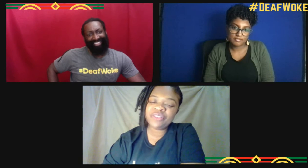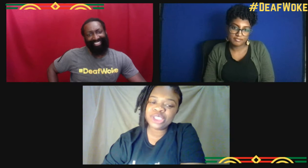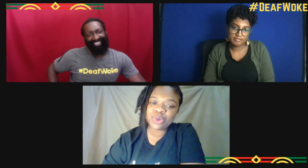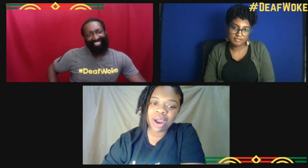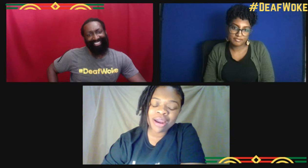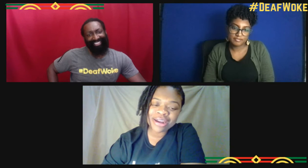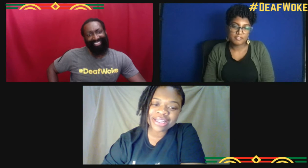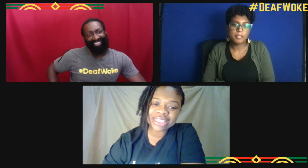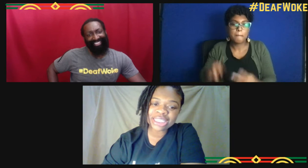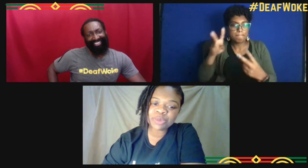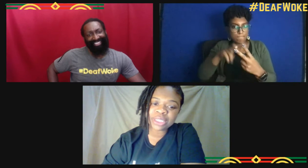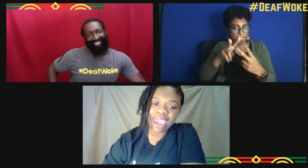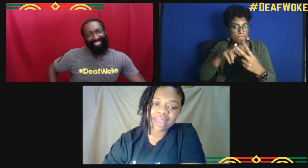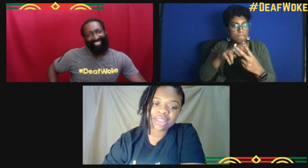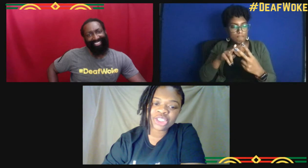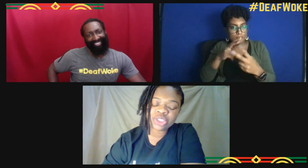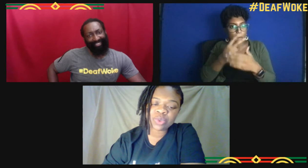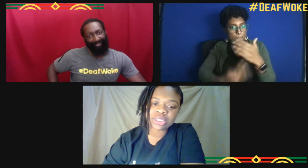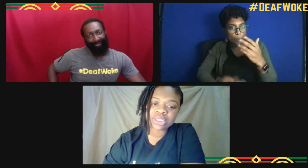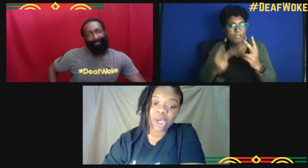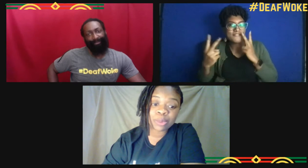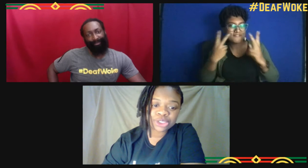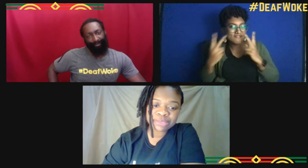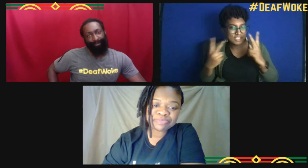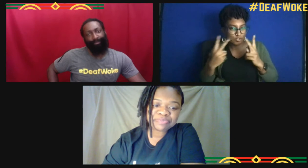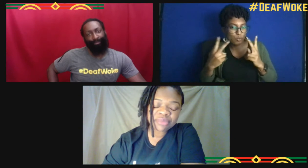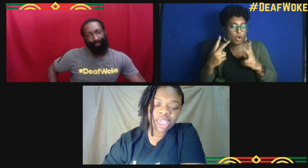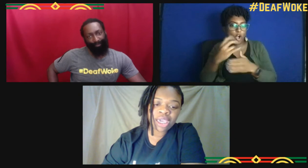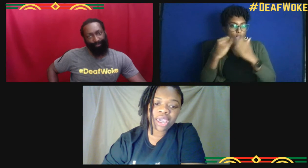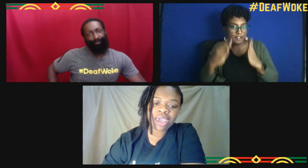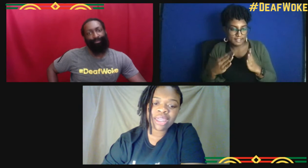They're both visual artists. Elizabeth Catlett, she was a sculptor